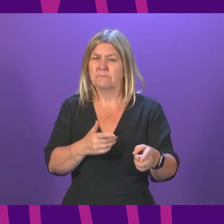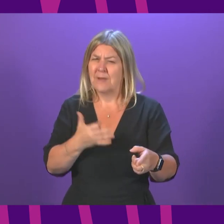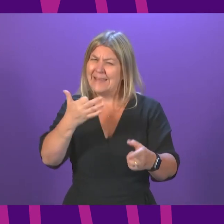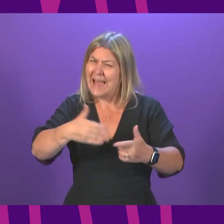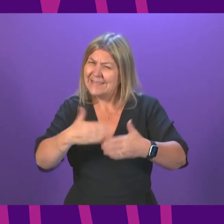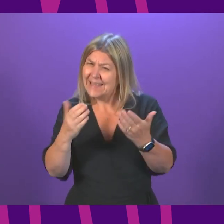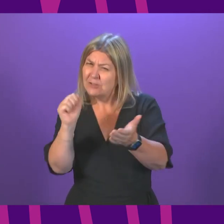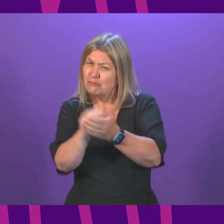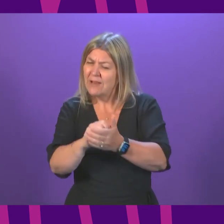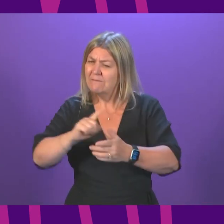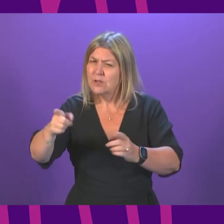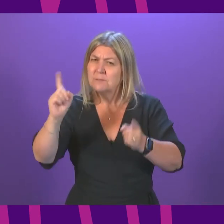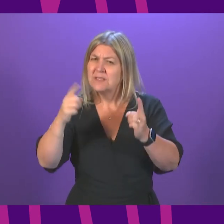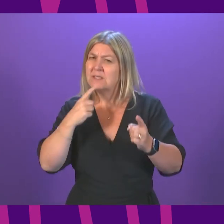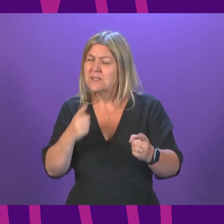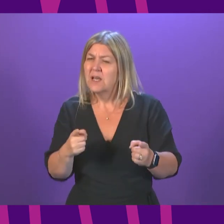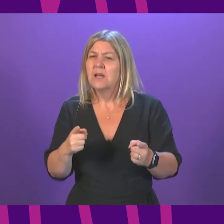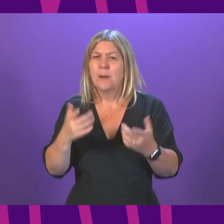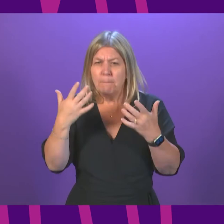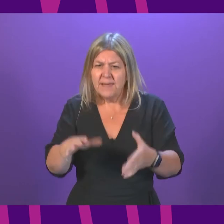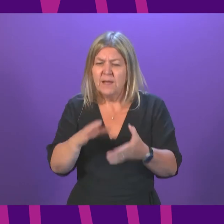Minister correctly when she said that she is engaged with the sector? A lot of people